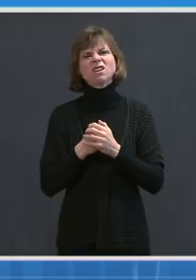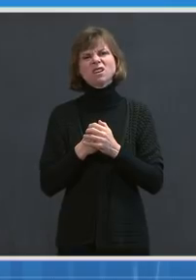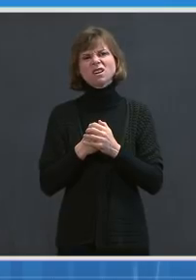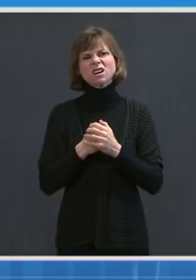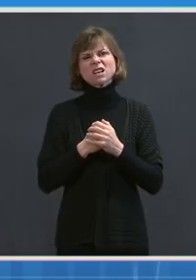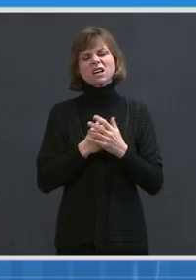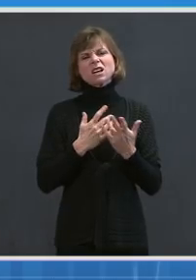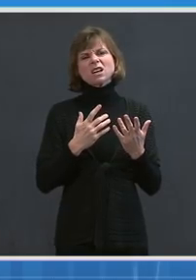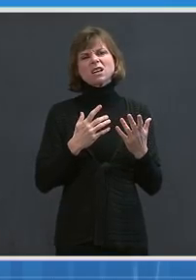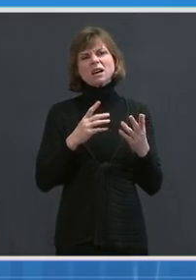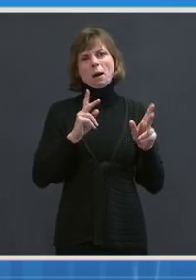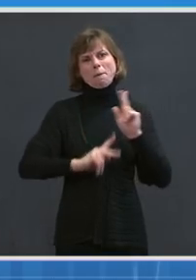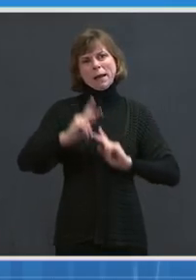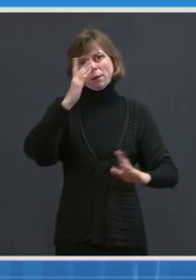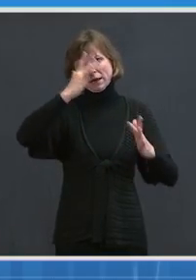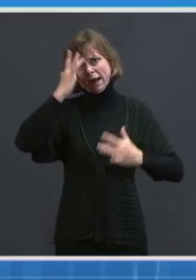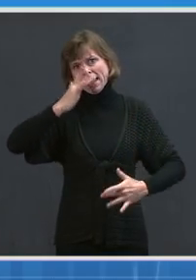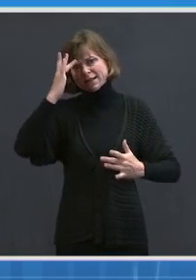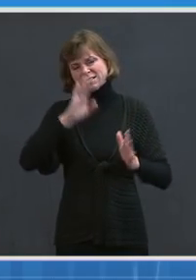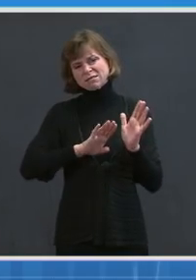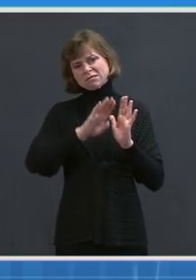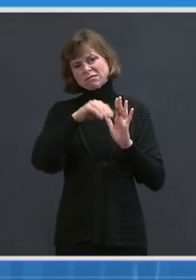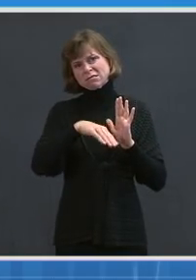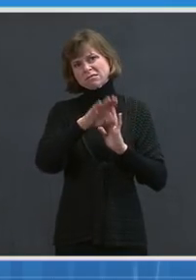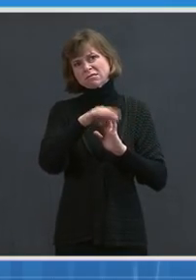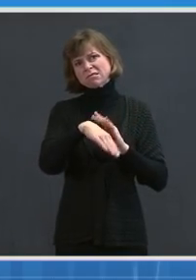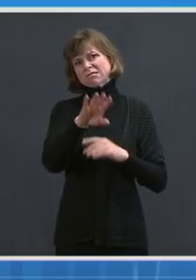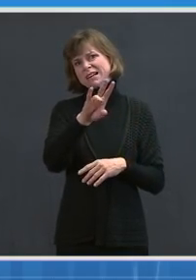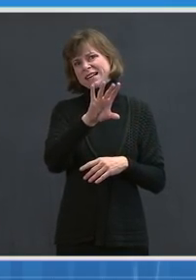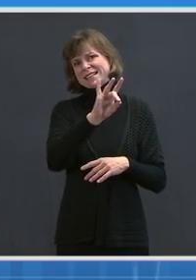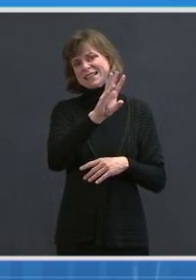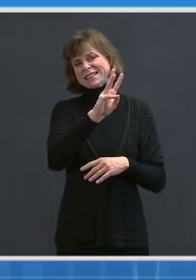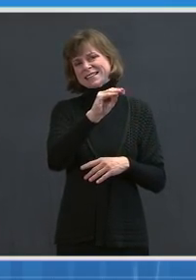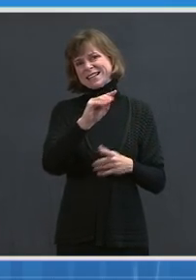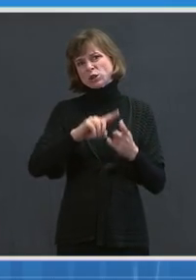around 60,000 to 70,000 cases per day,